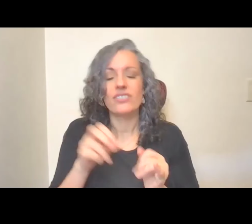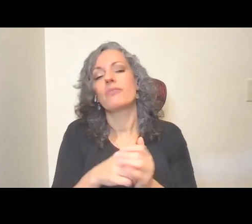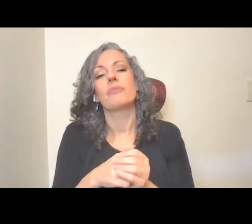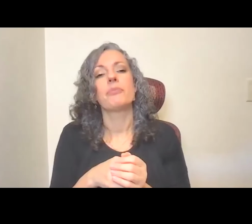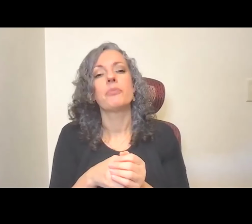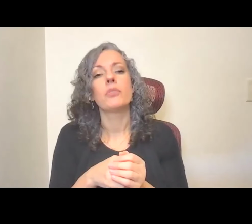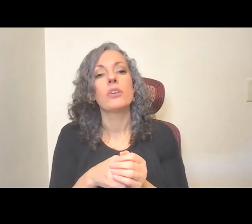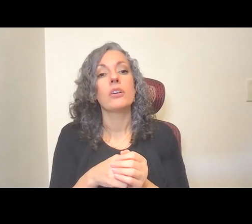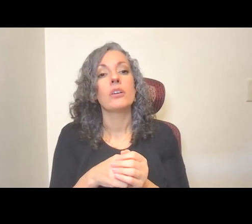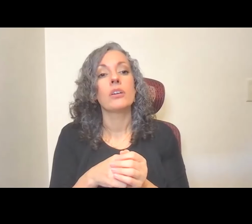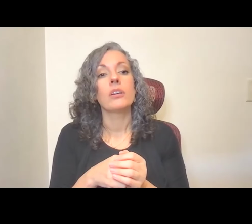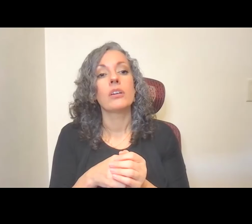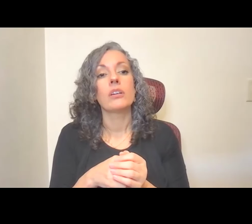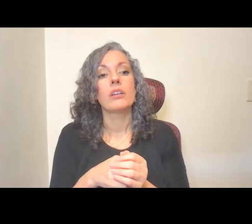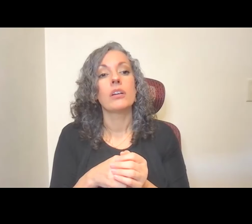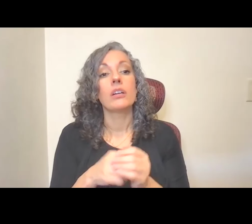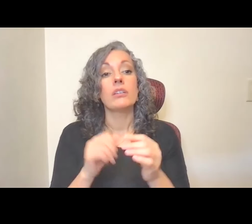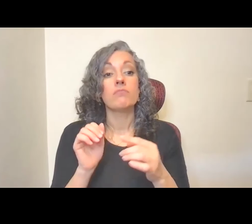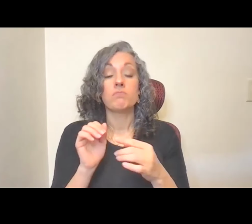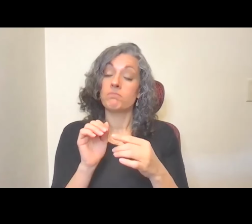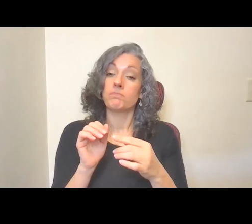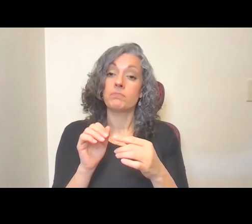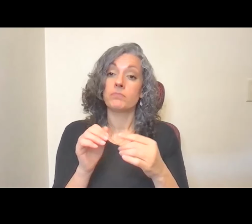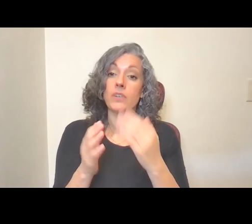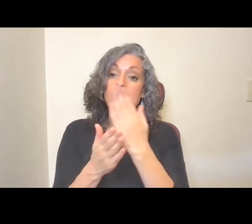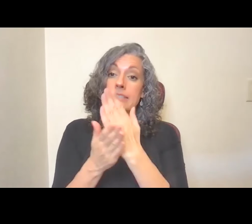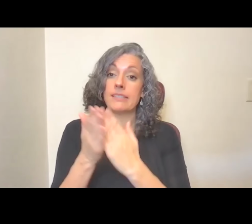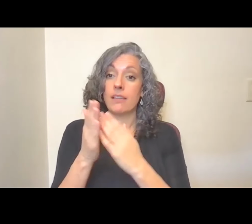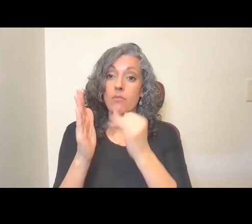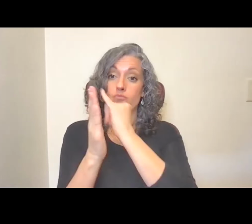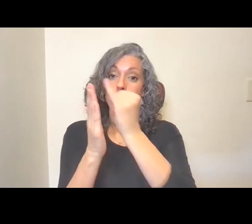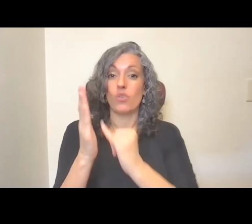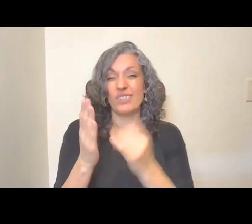Some animations and transition might trigger motion sickness to some users with vestibular